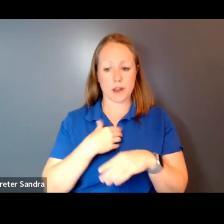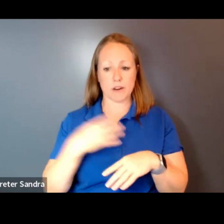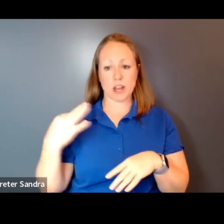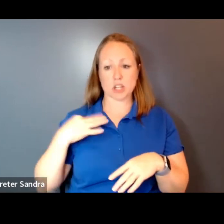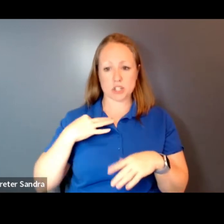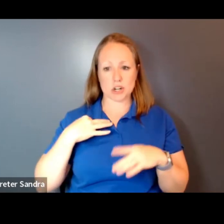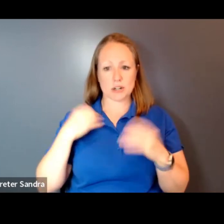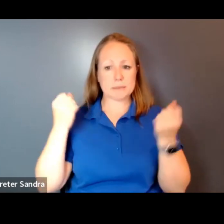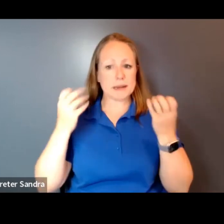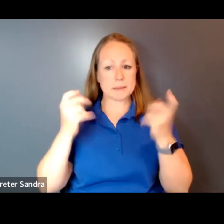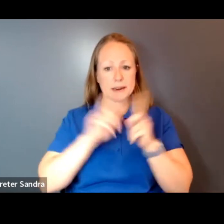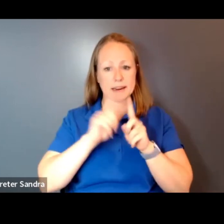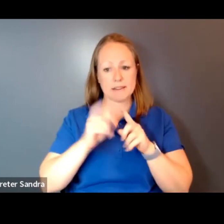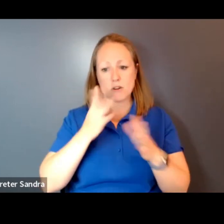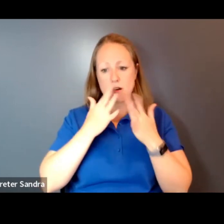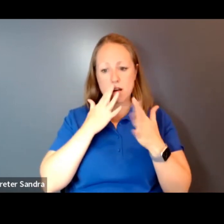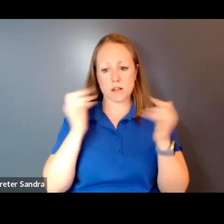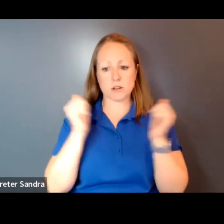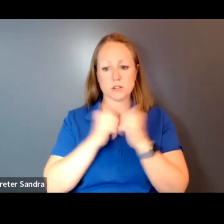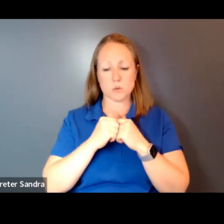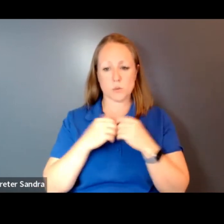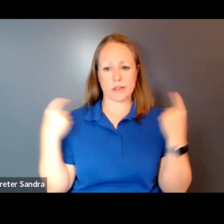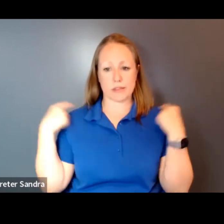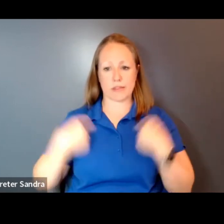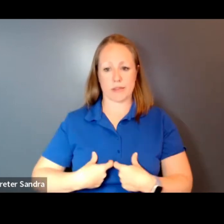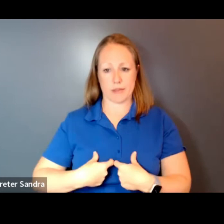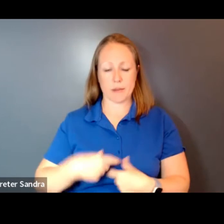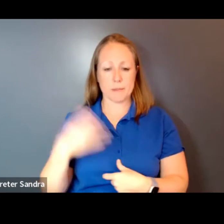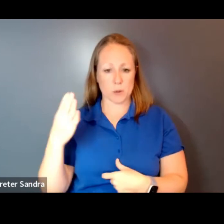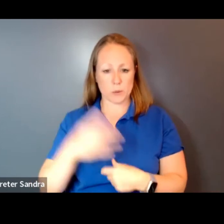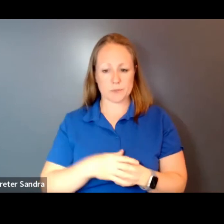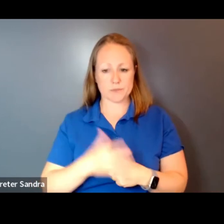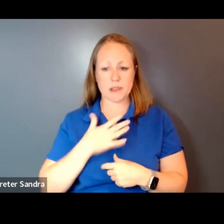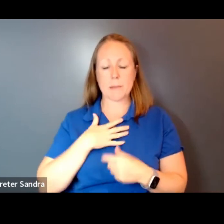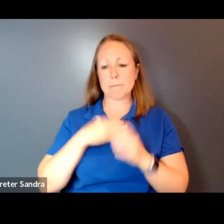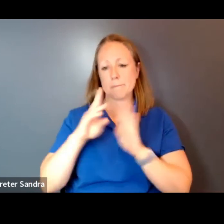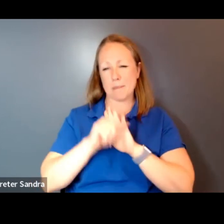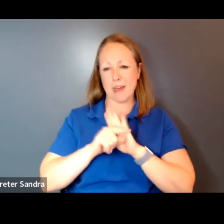with a turquoise Shaw. And my background is fuzzy, there's a window there, maybe people can